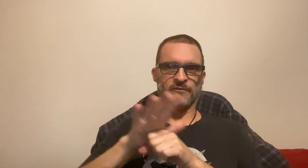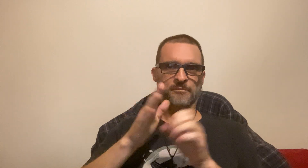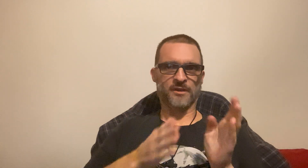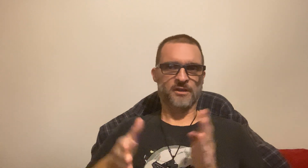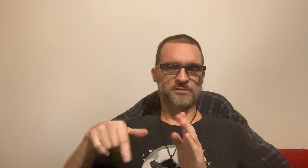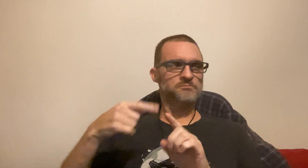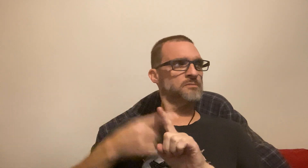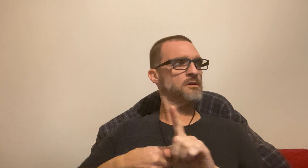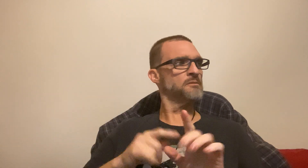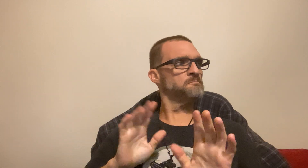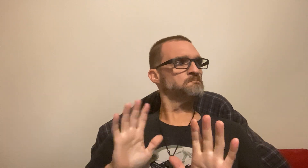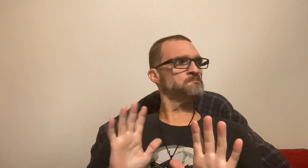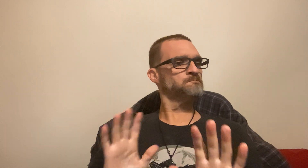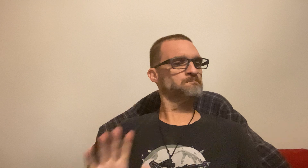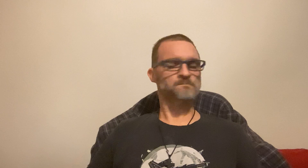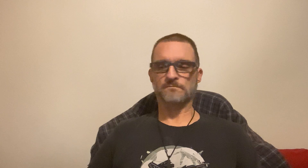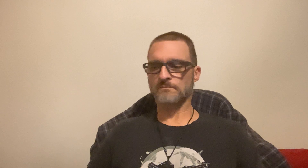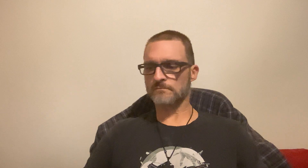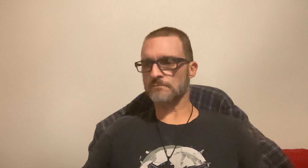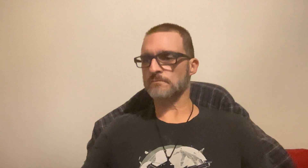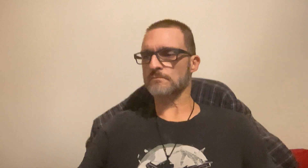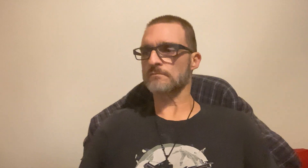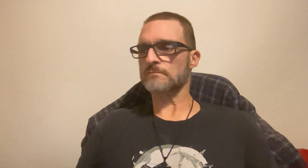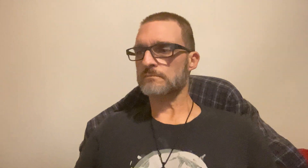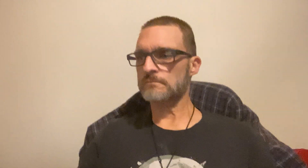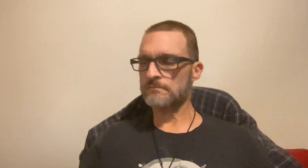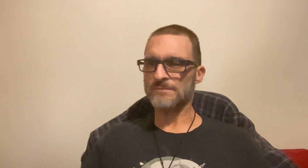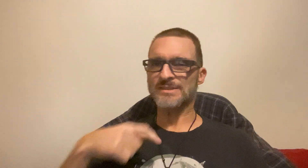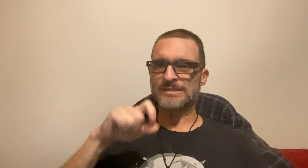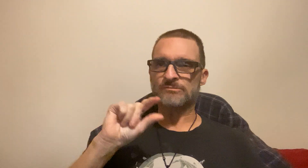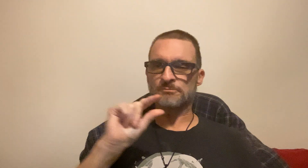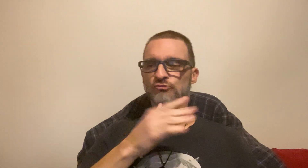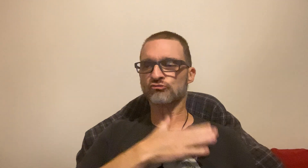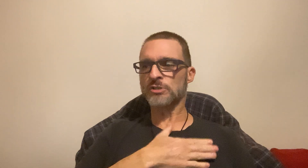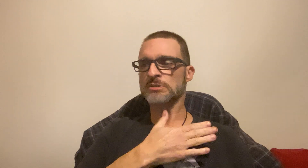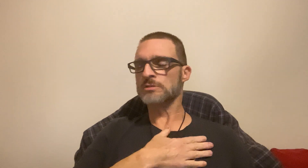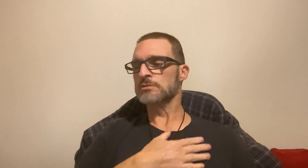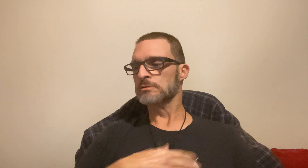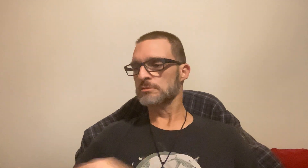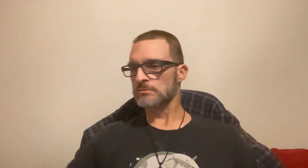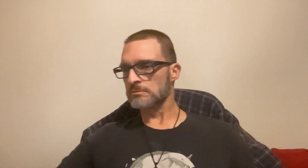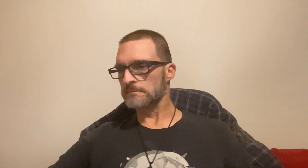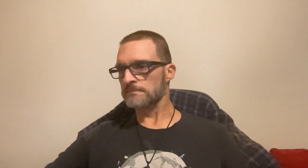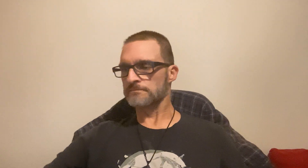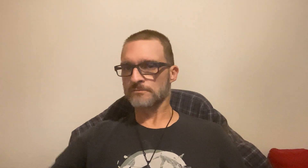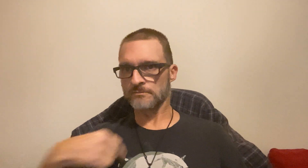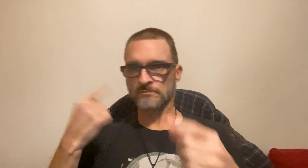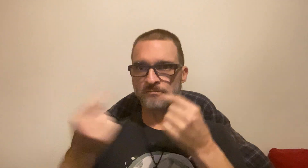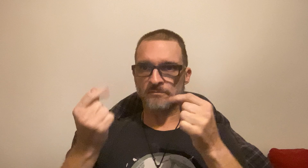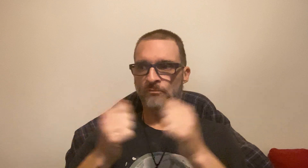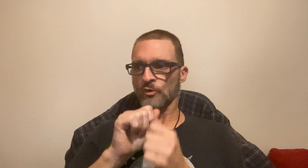I've had enough plans for this month. I need a little bit of rest time.